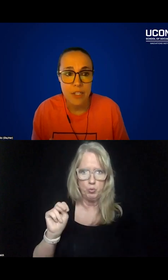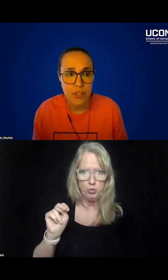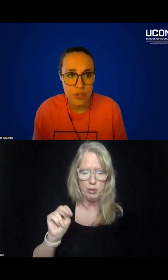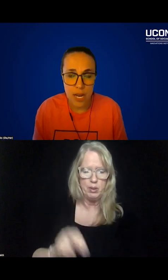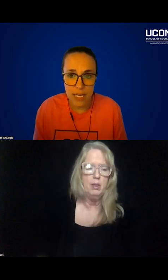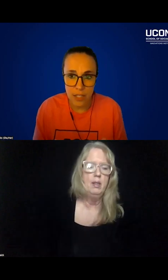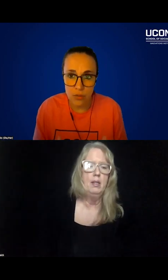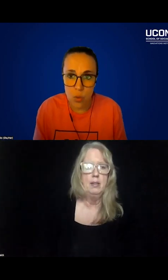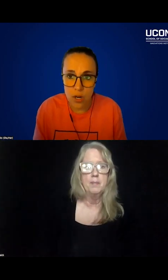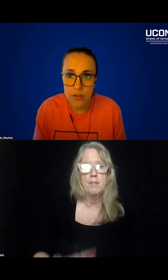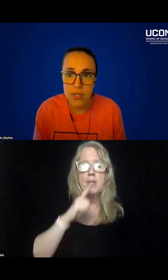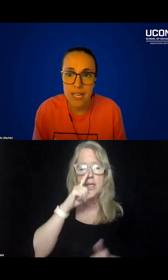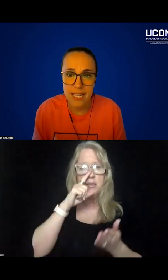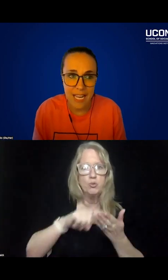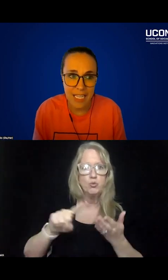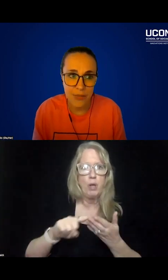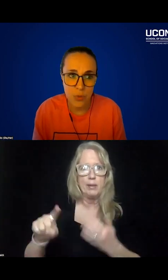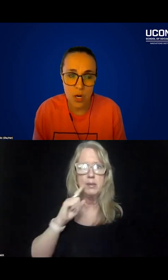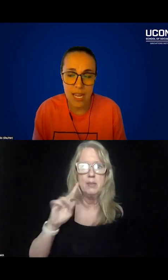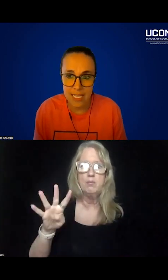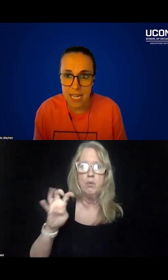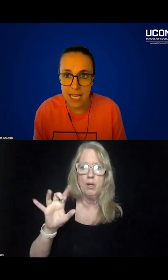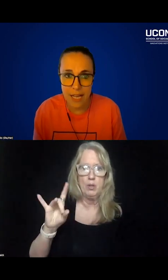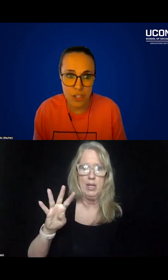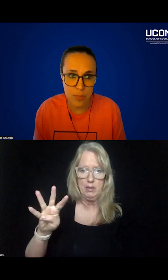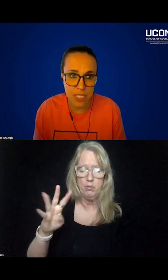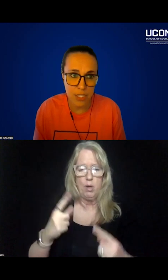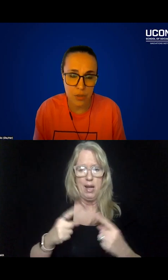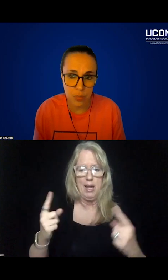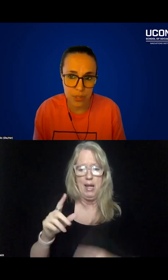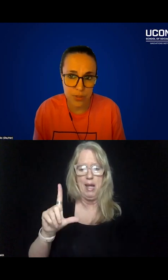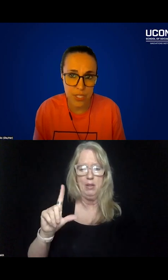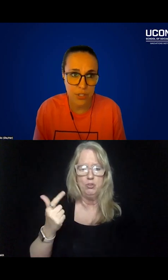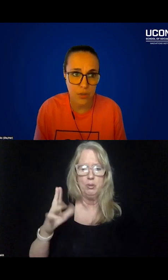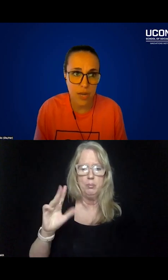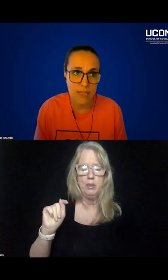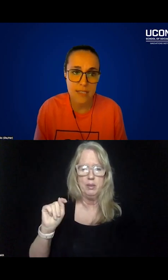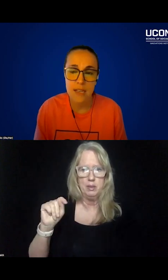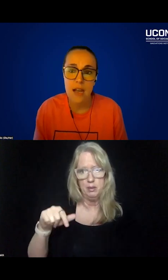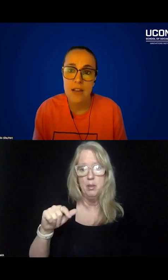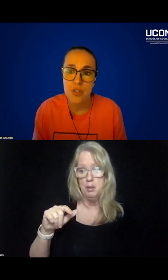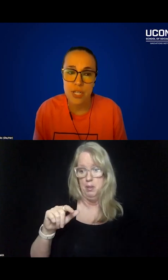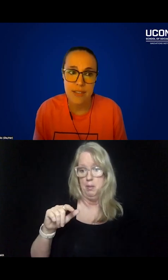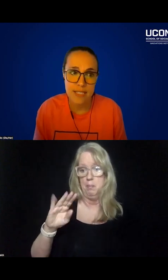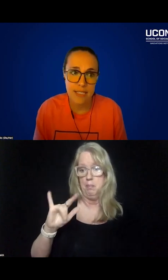ACTUALLY TRACKING 484 ANTI-LGBTQ BILLS IN THE U.S. DURING THIS